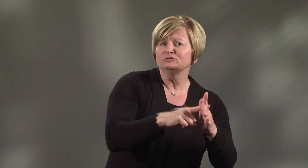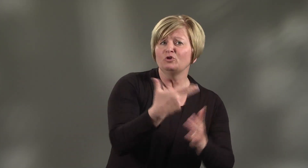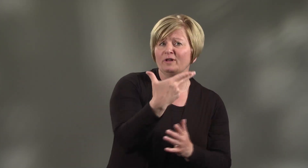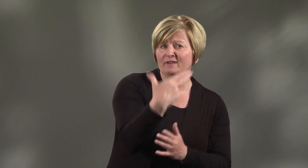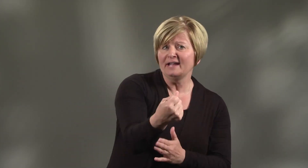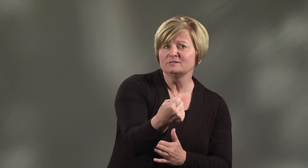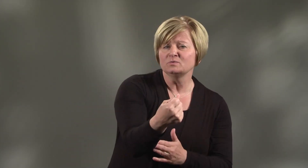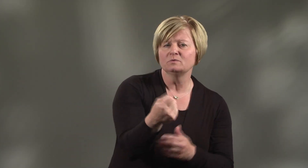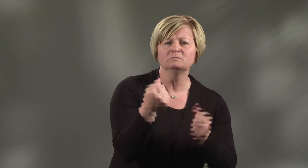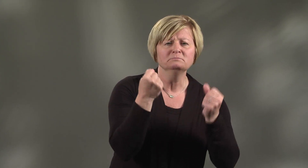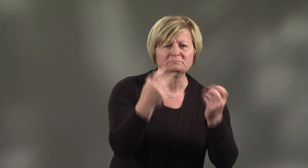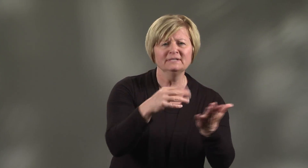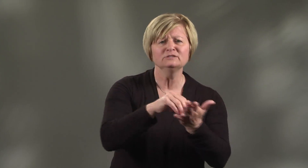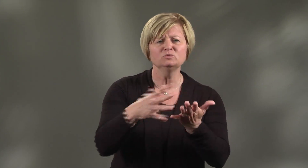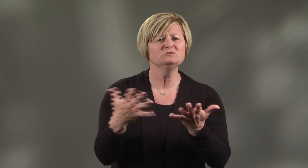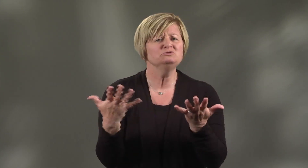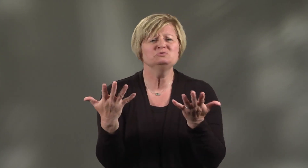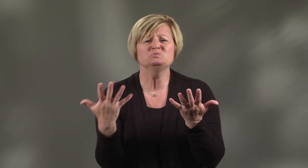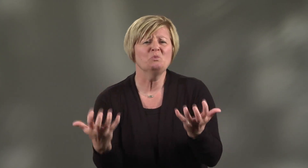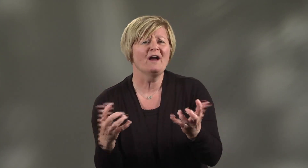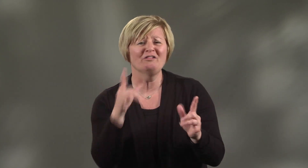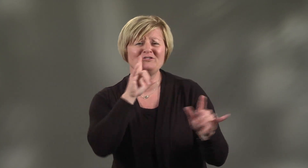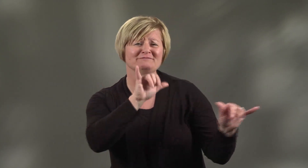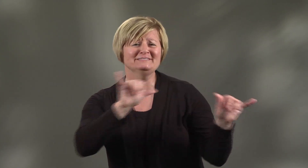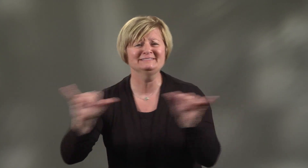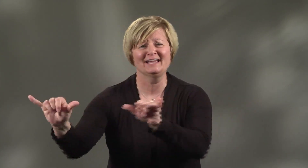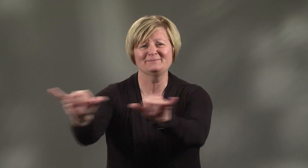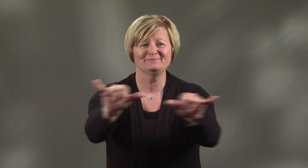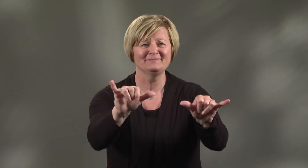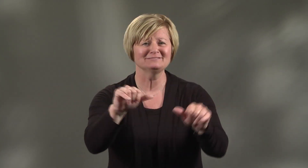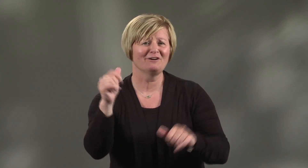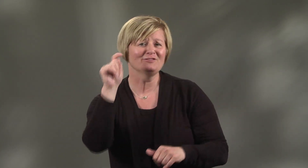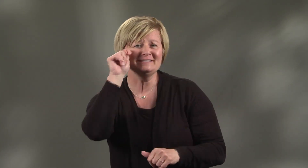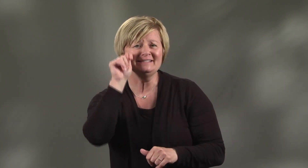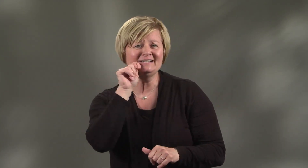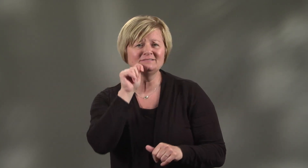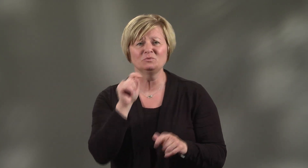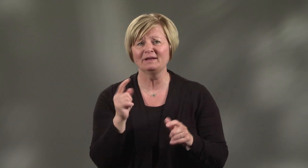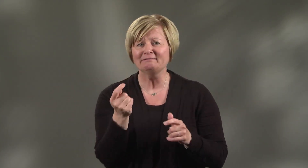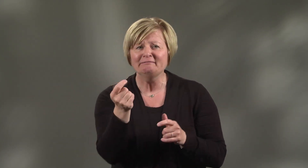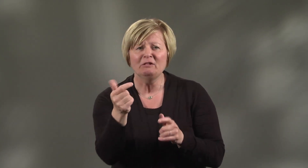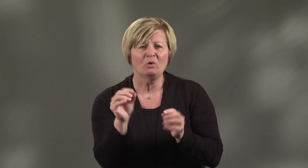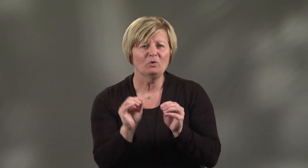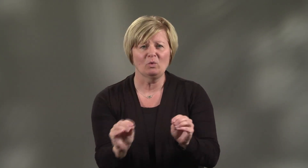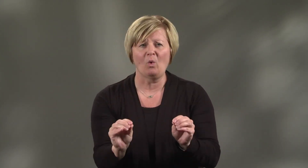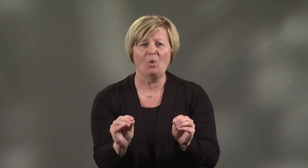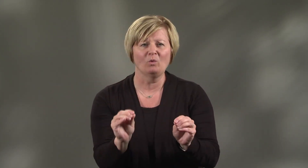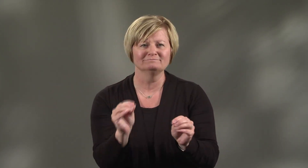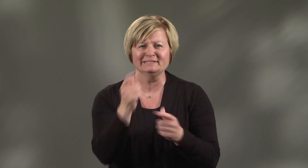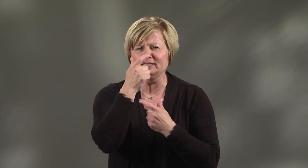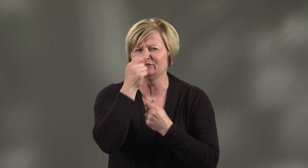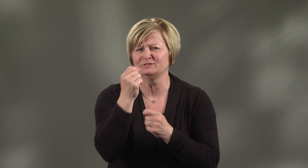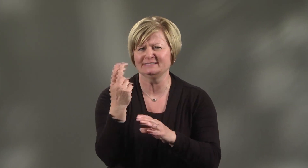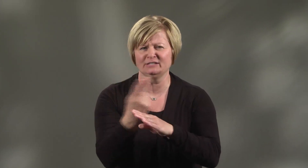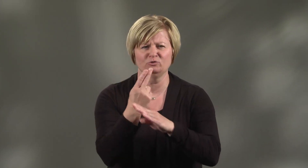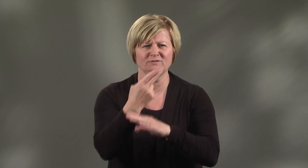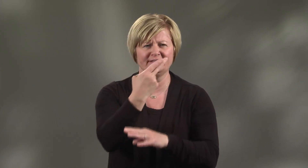At the start of high school, many students just want to look the same as other teens, with little or no interest